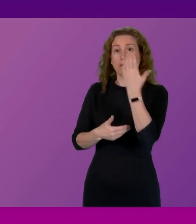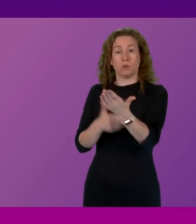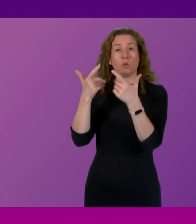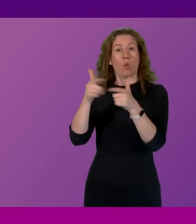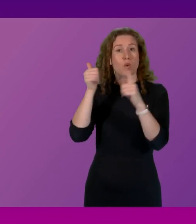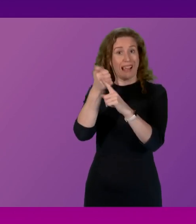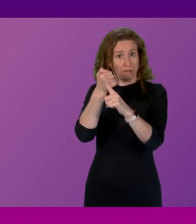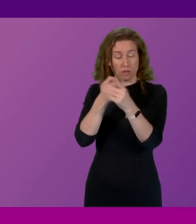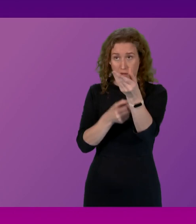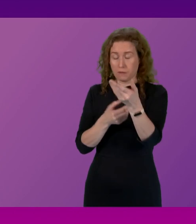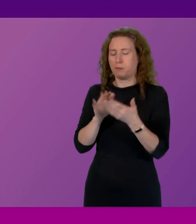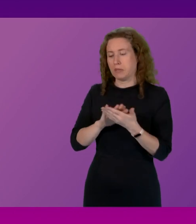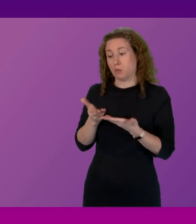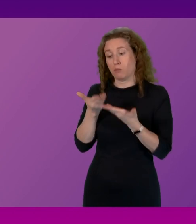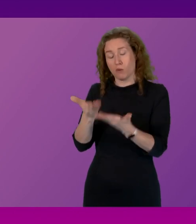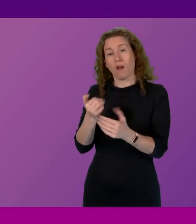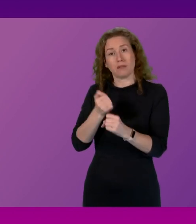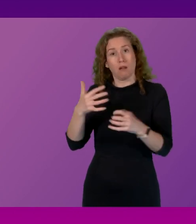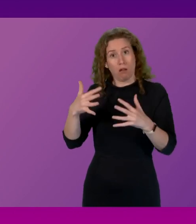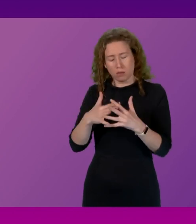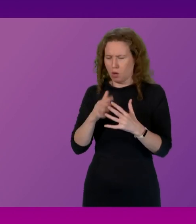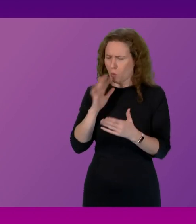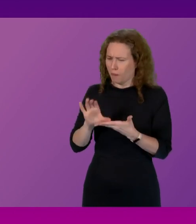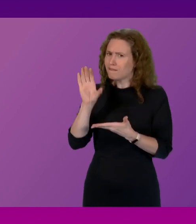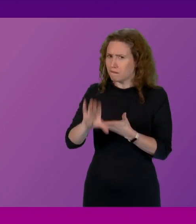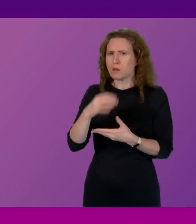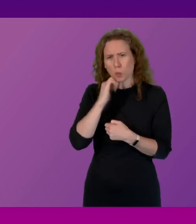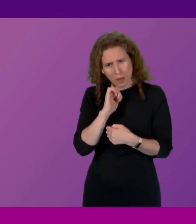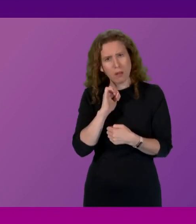We provided Glasgow with an absolute assurance around funding in advance of yesterday’s